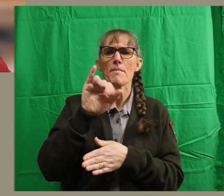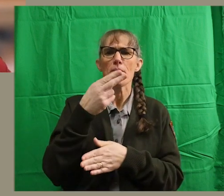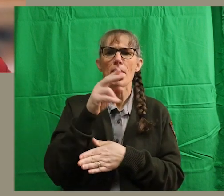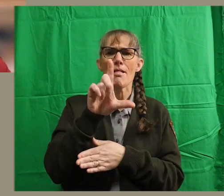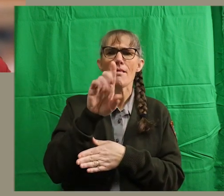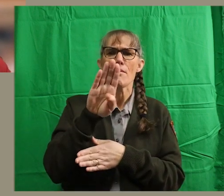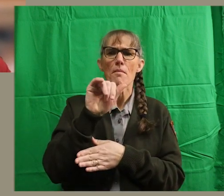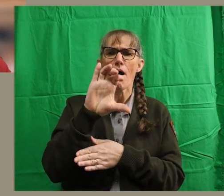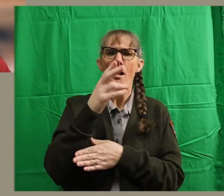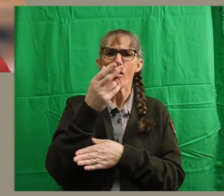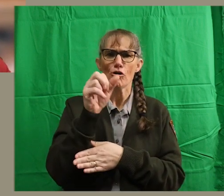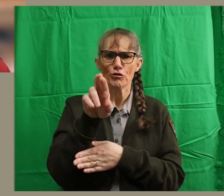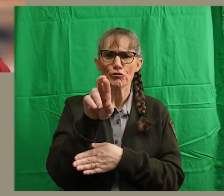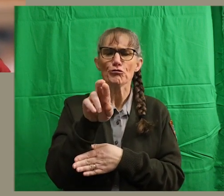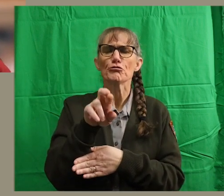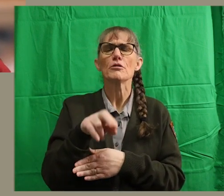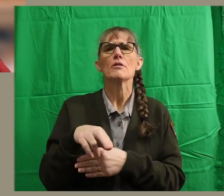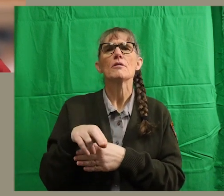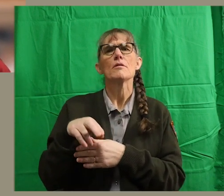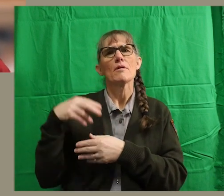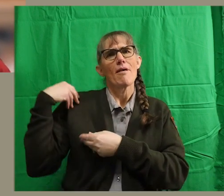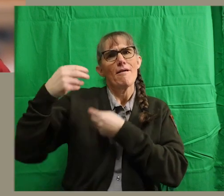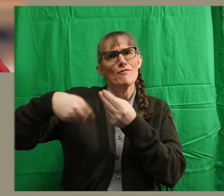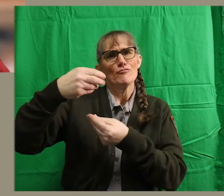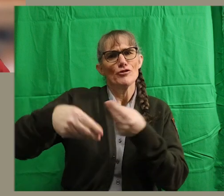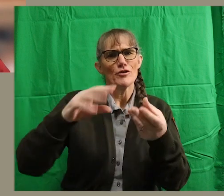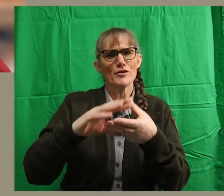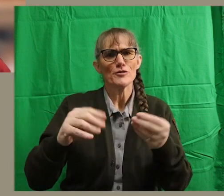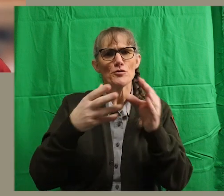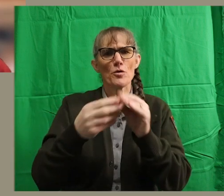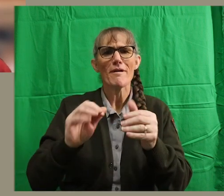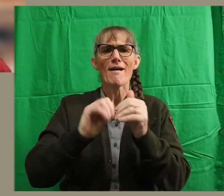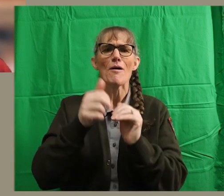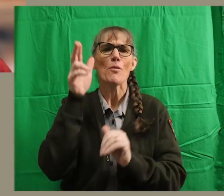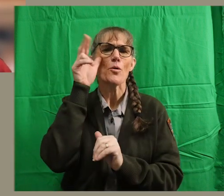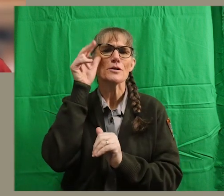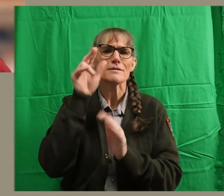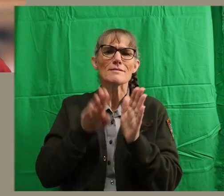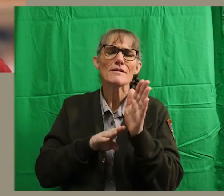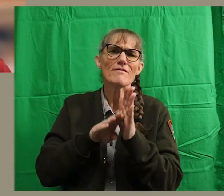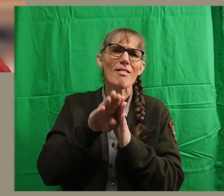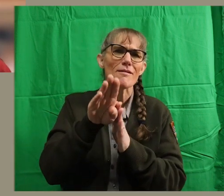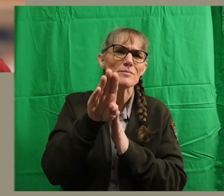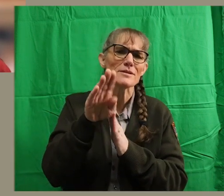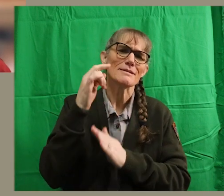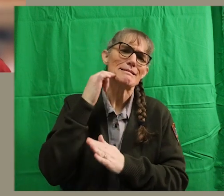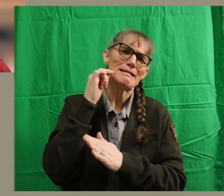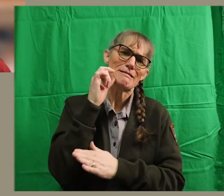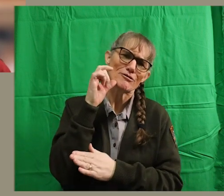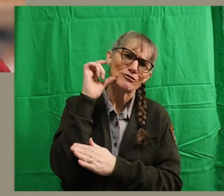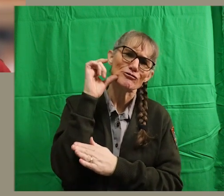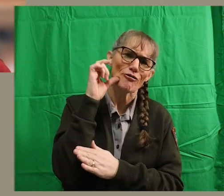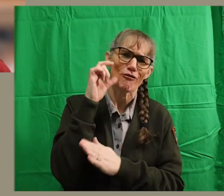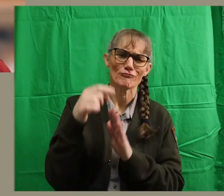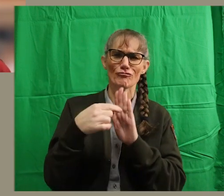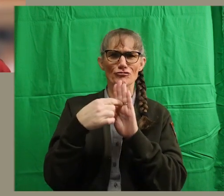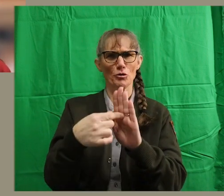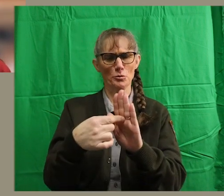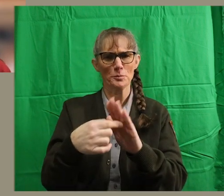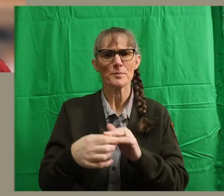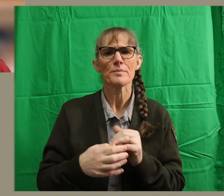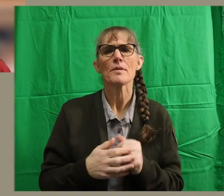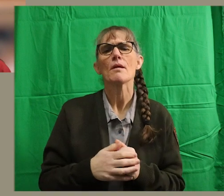Mihlbachler at where the evolutionary story of how horses got so high- crowned is displayed.